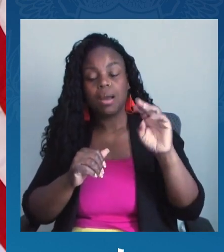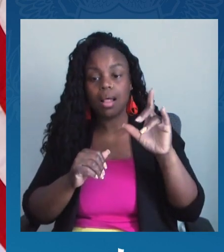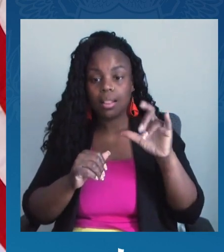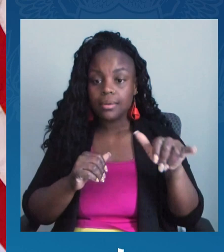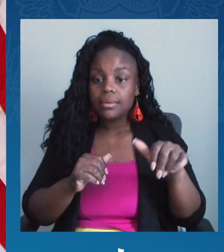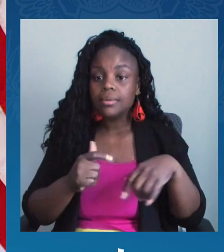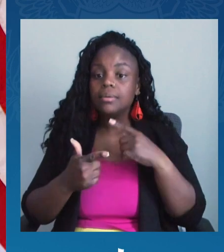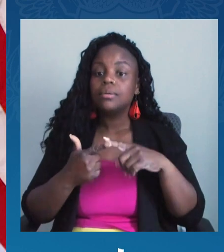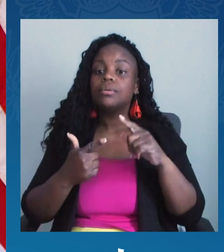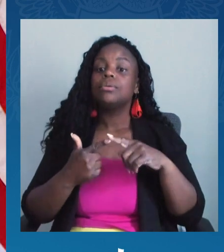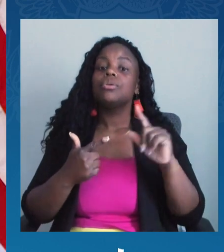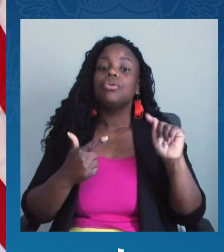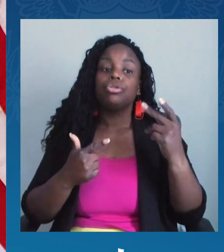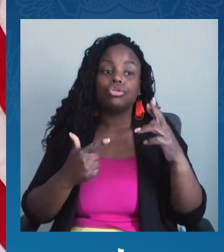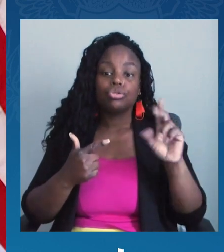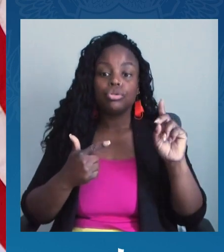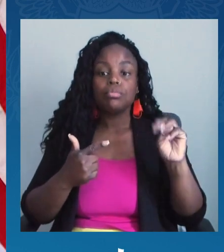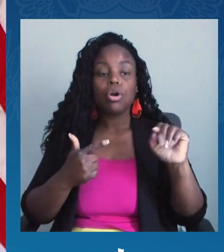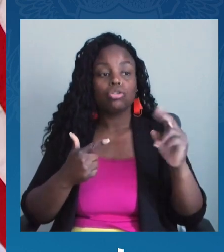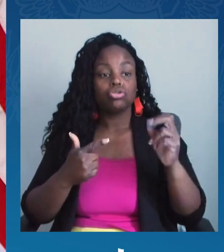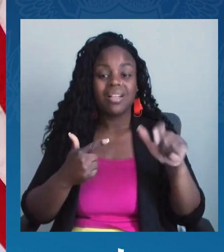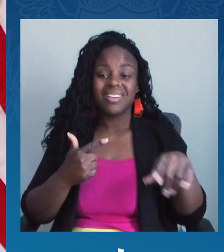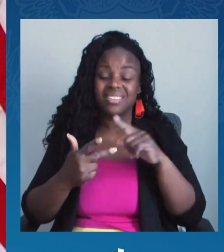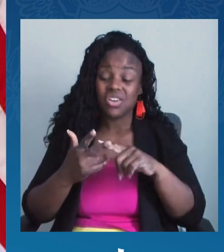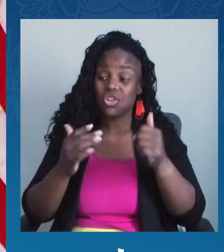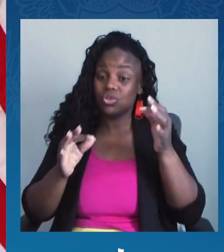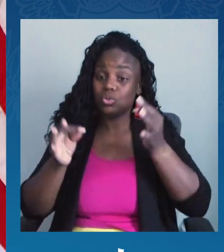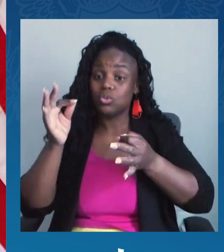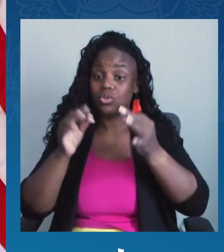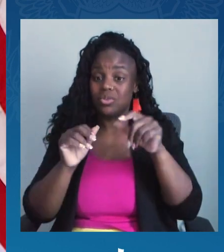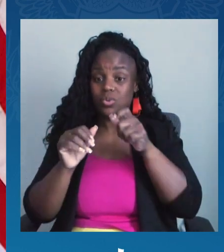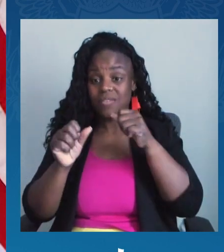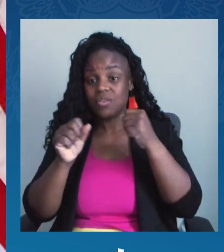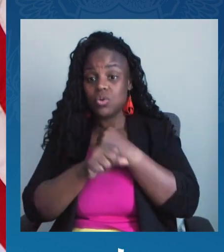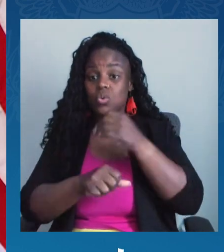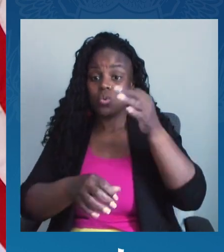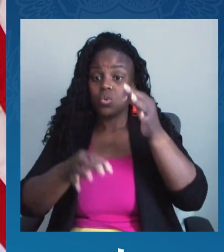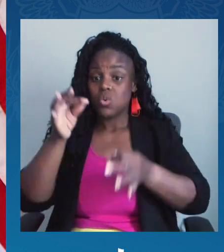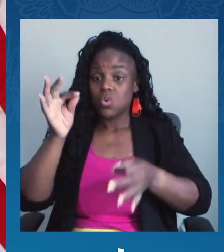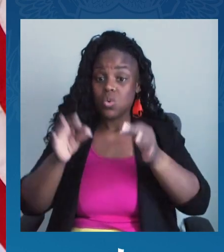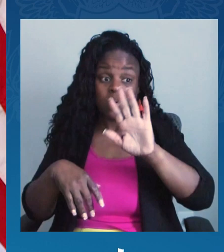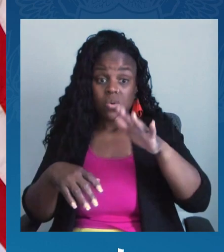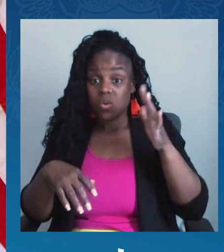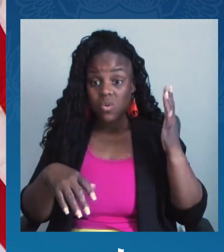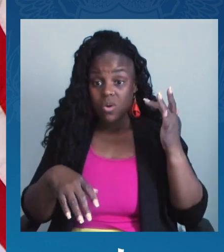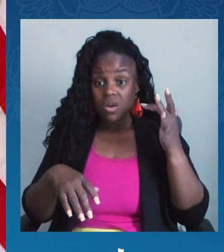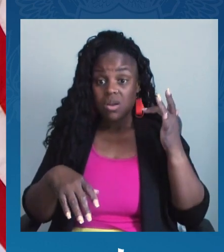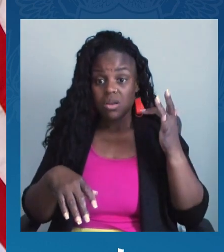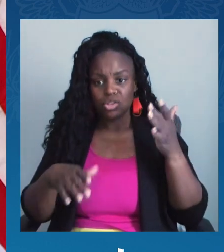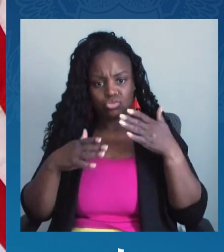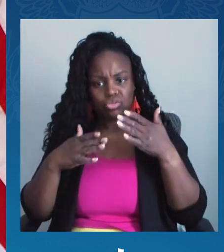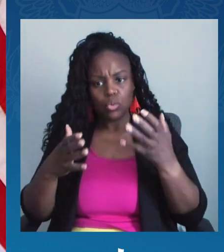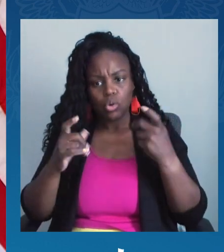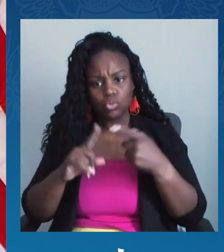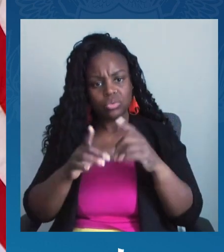but just fight streets, which is about organizing the people to stand up for their rights.